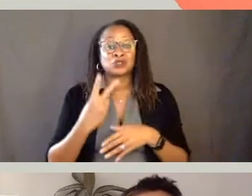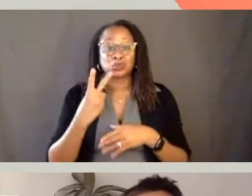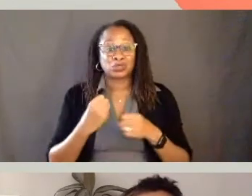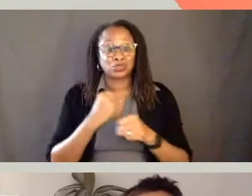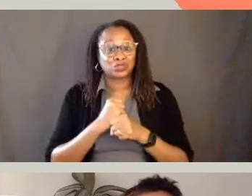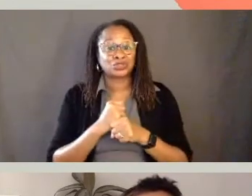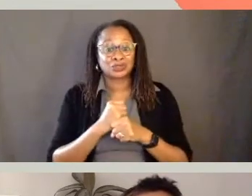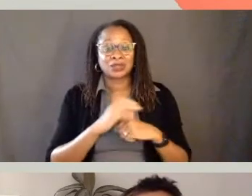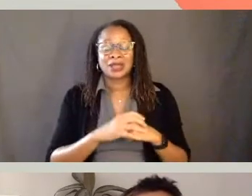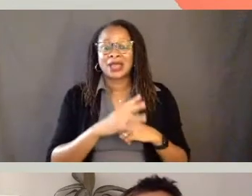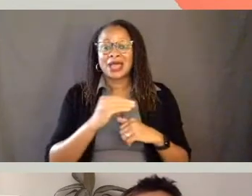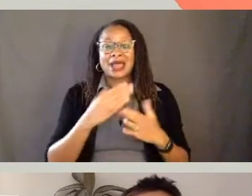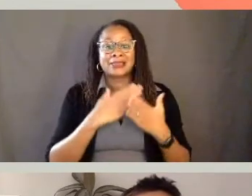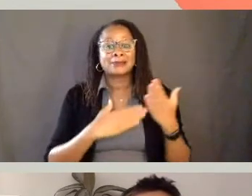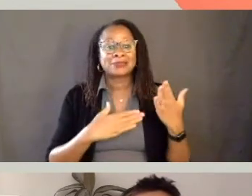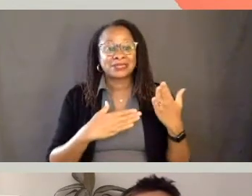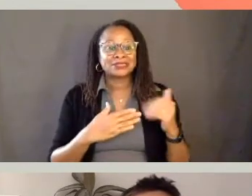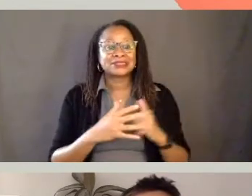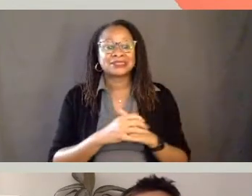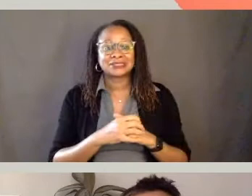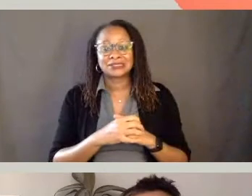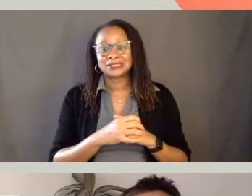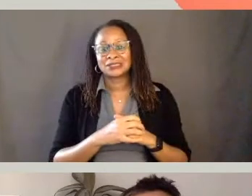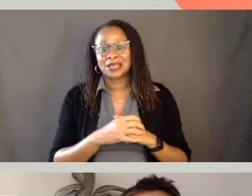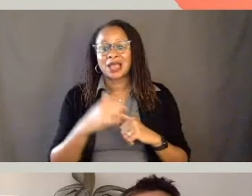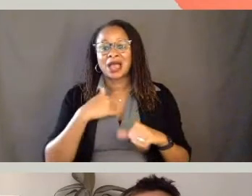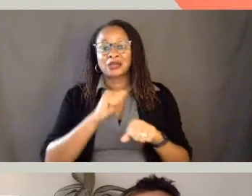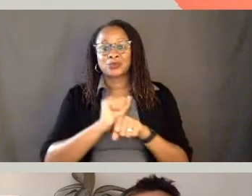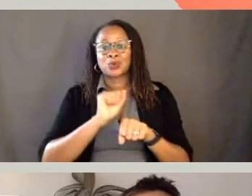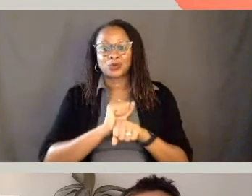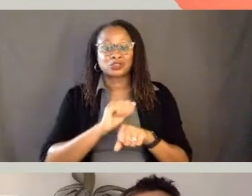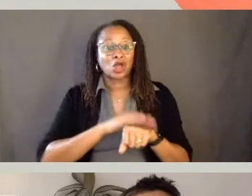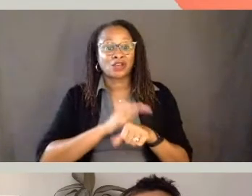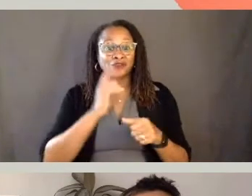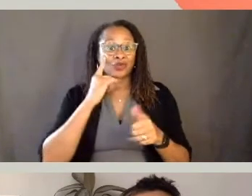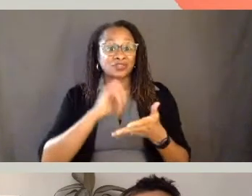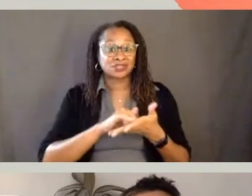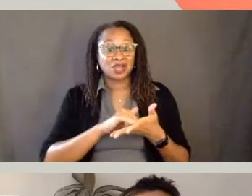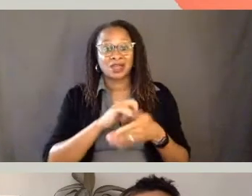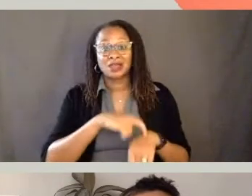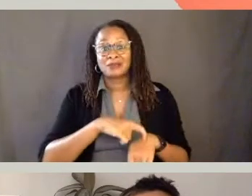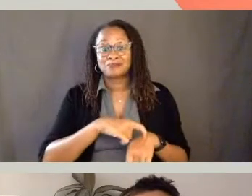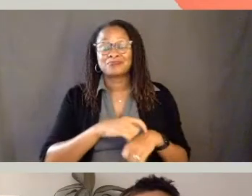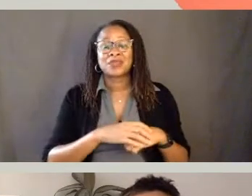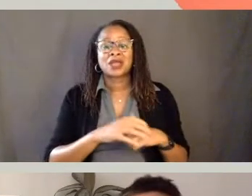And the piece that I had worked on for that time was what the peer gave us.